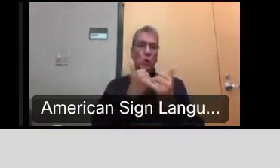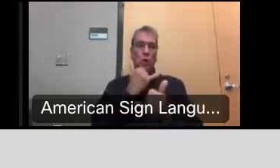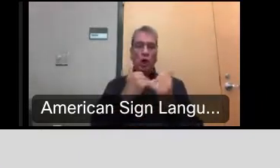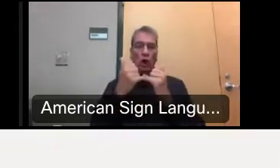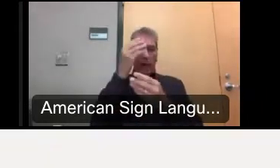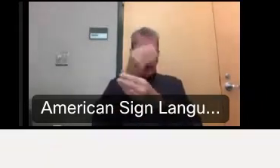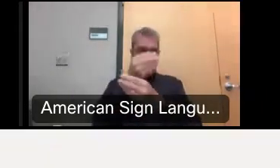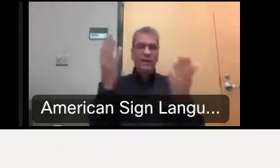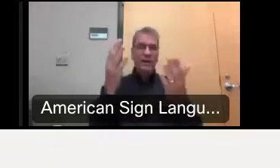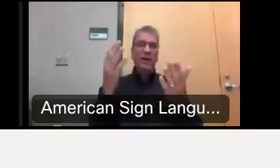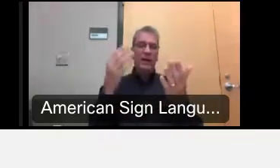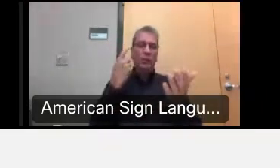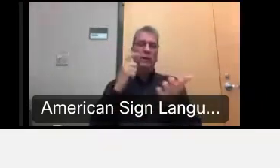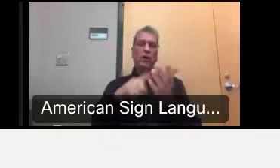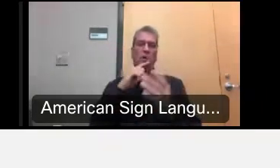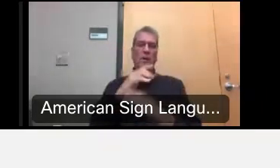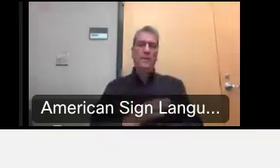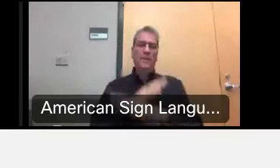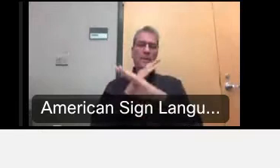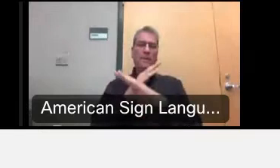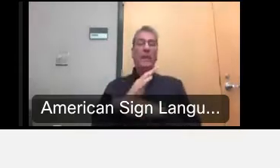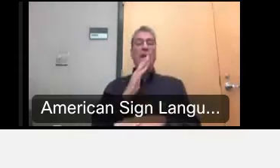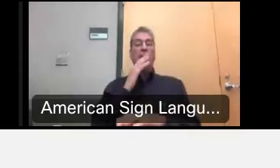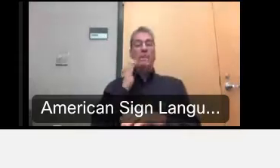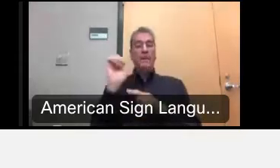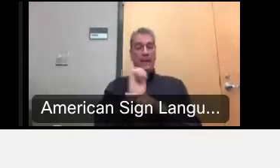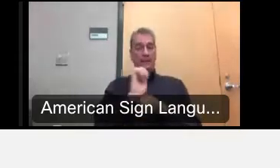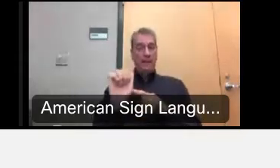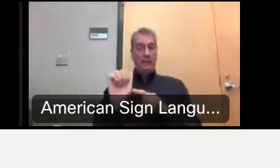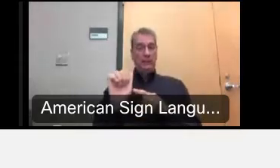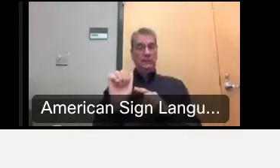a barrier. Our best practices were to really kind of